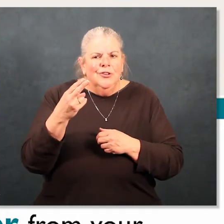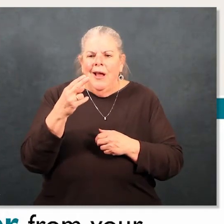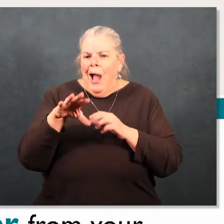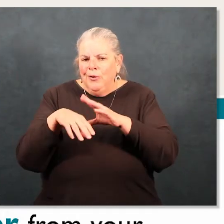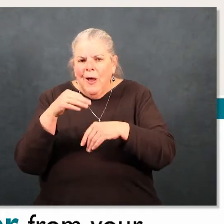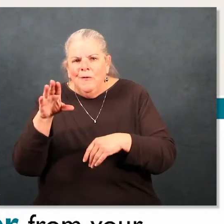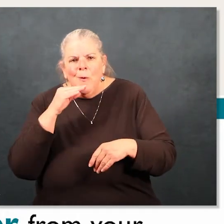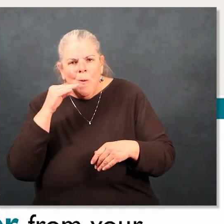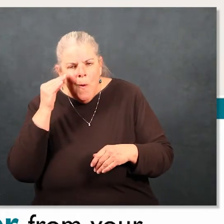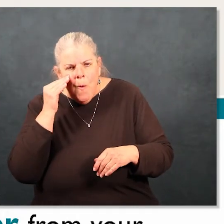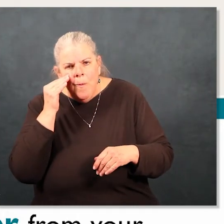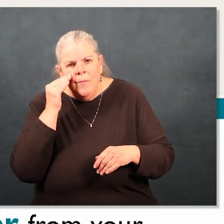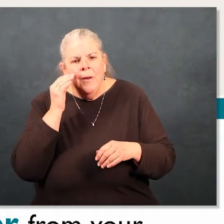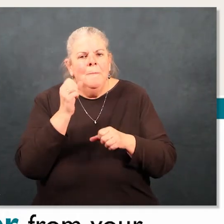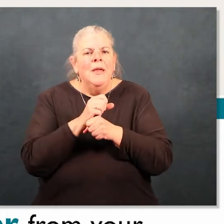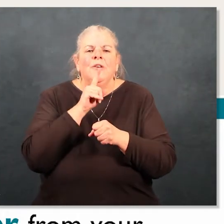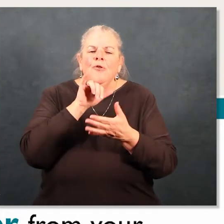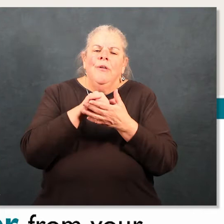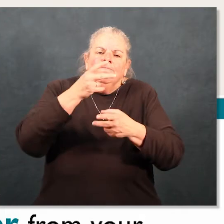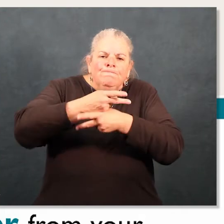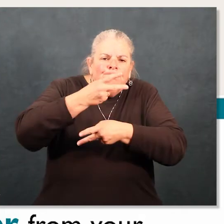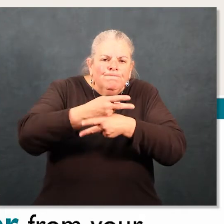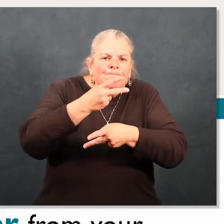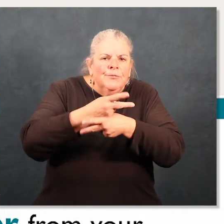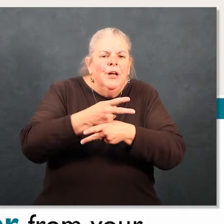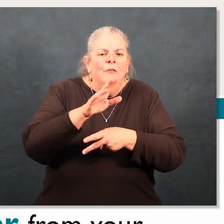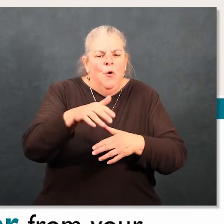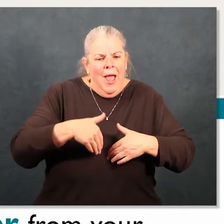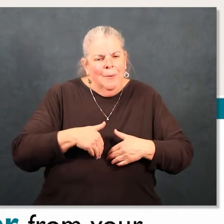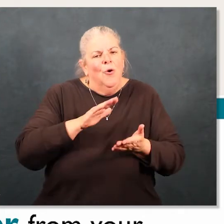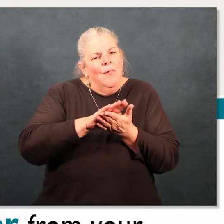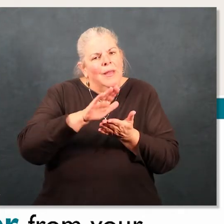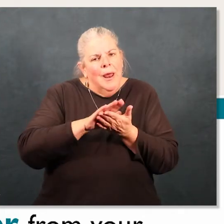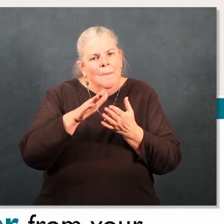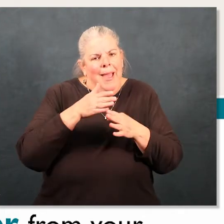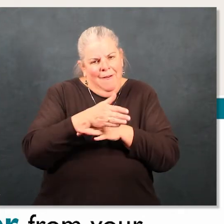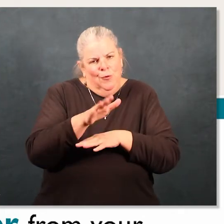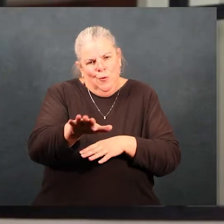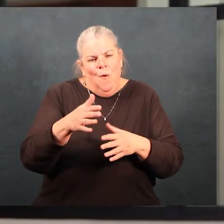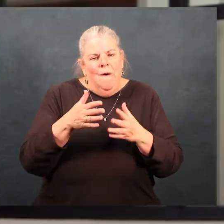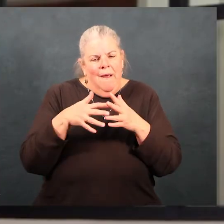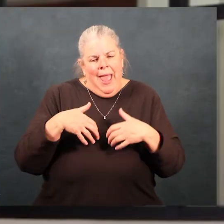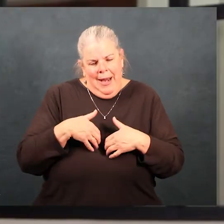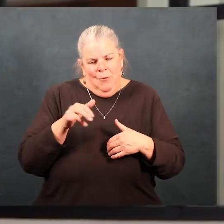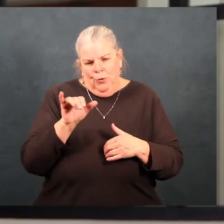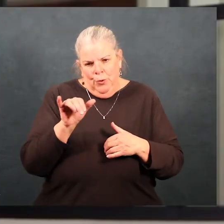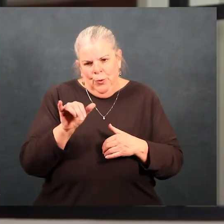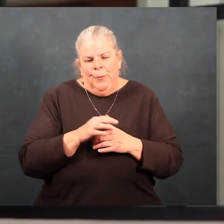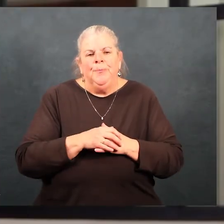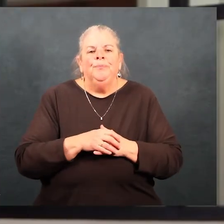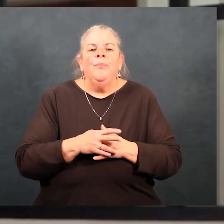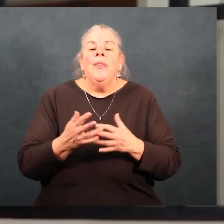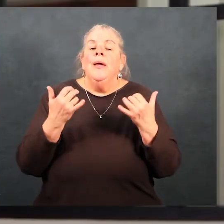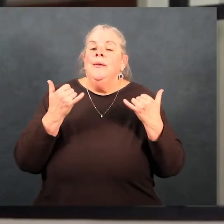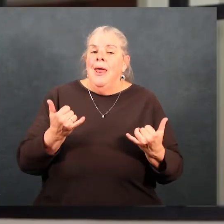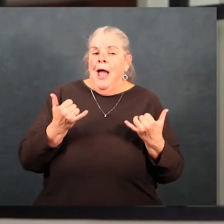and providing good care for your animal, cleaning up after your animal. So now, we've talked about your